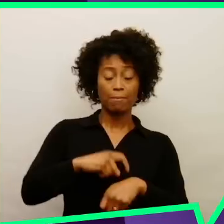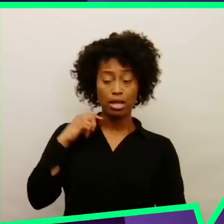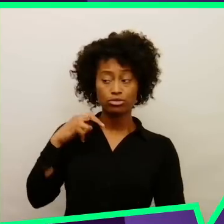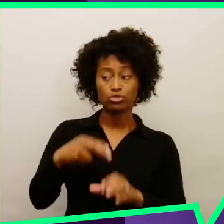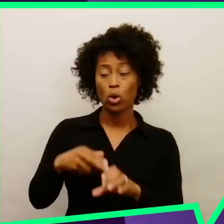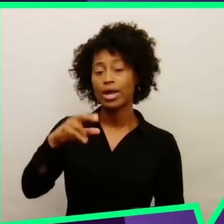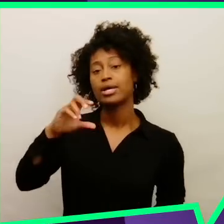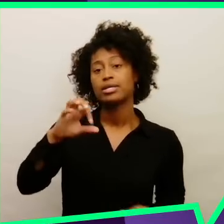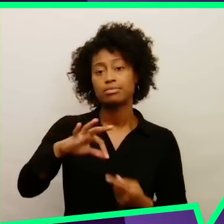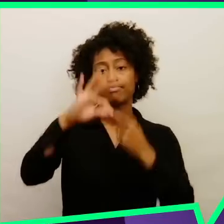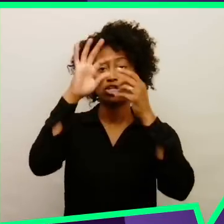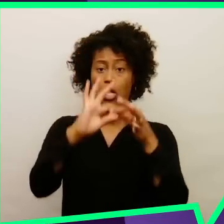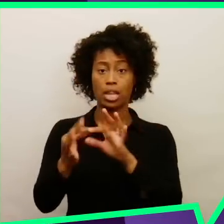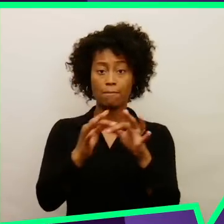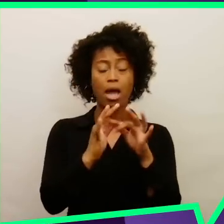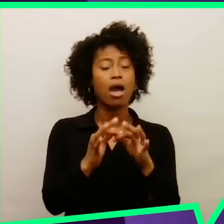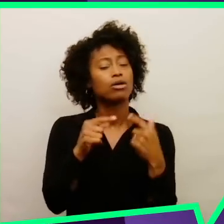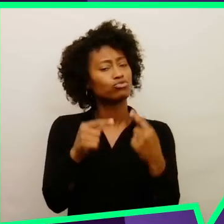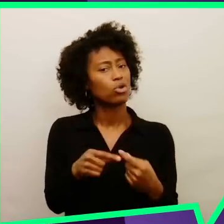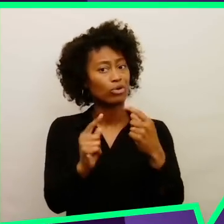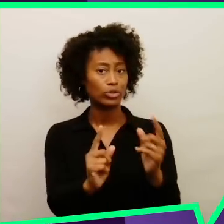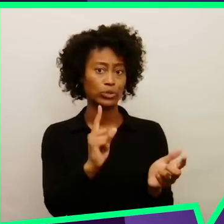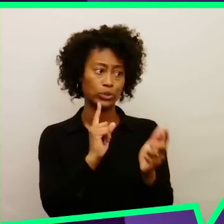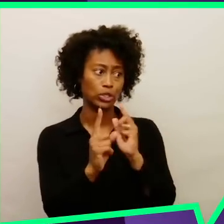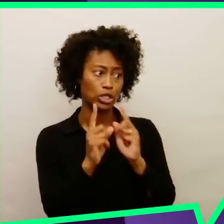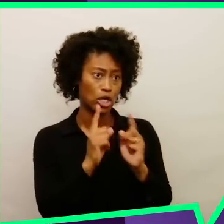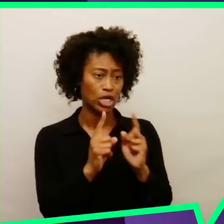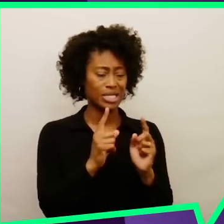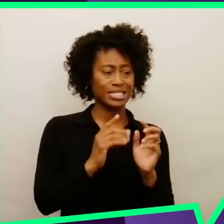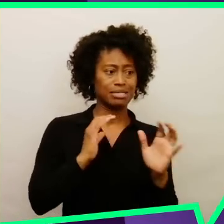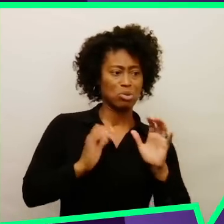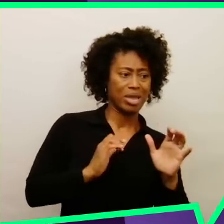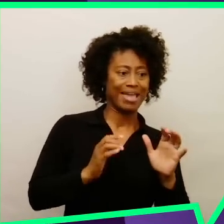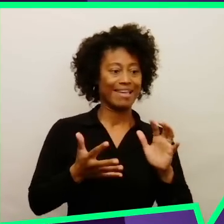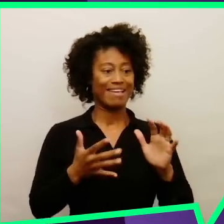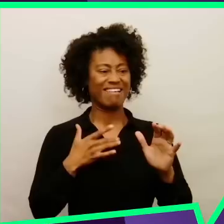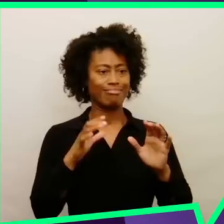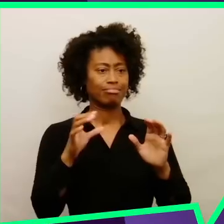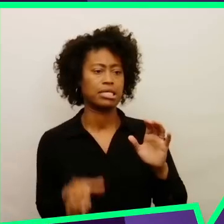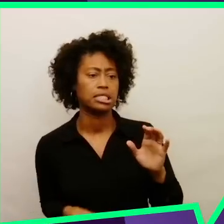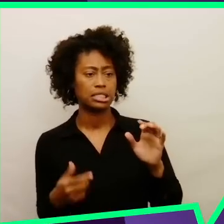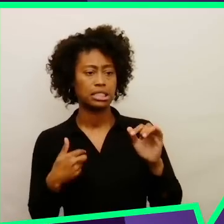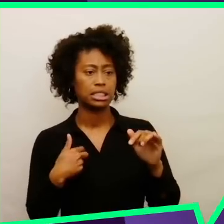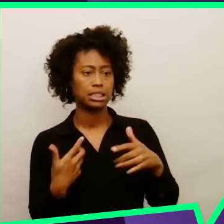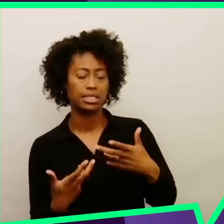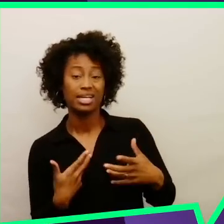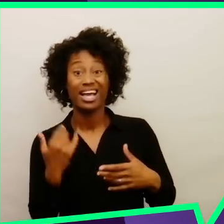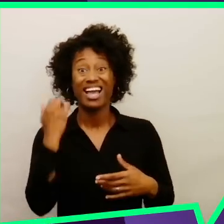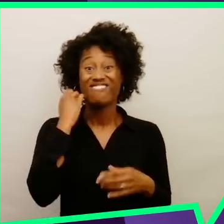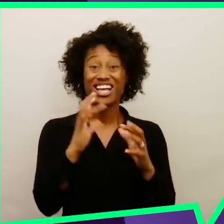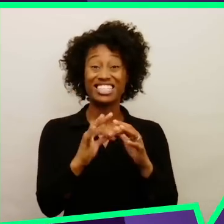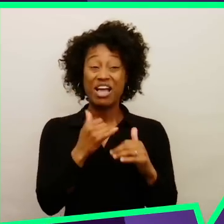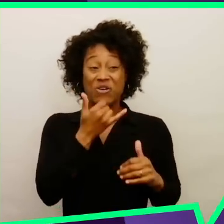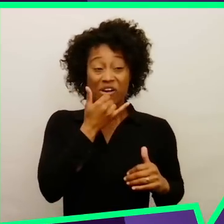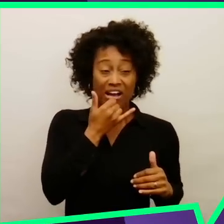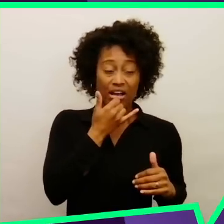I struggled to talk and communicate. I thought that if I didn't get something right on the first time, that I had failed.